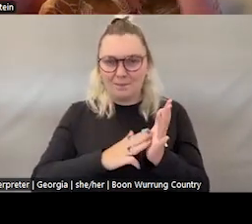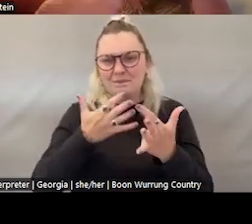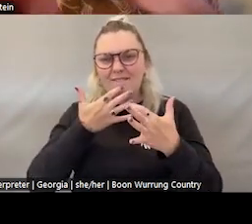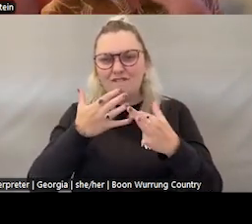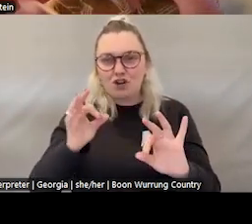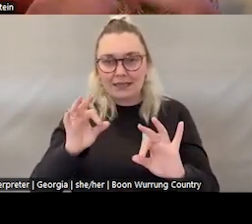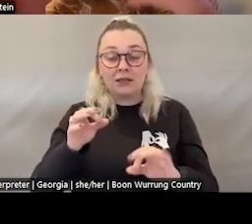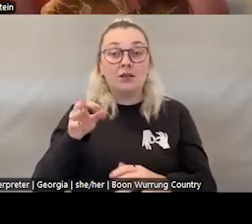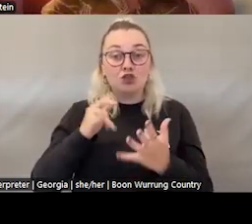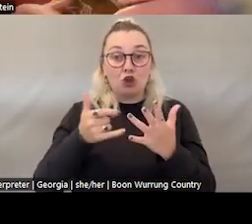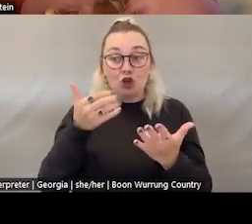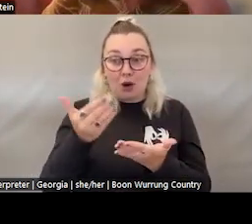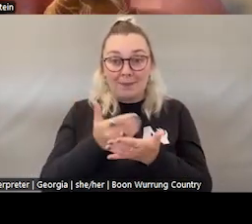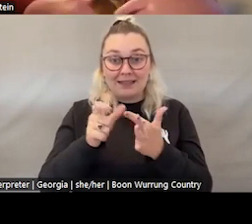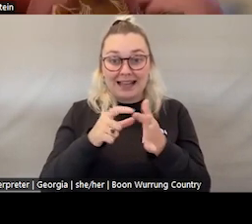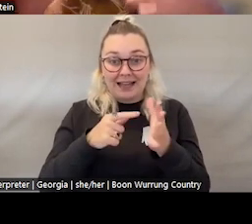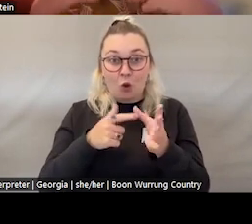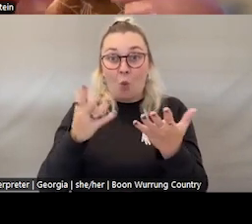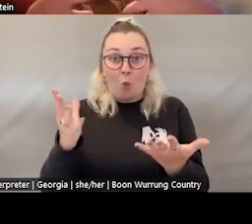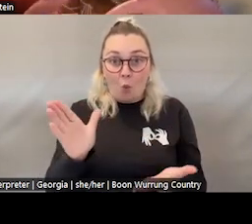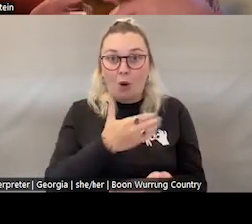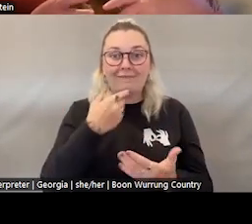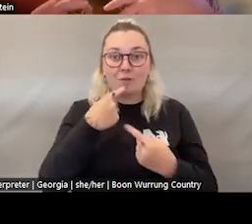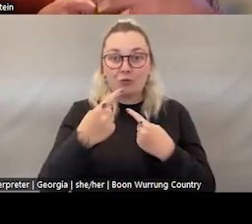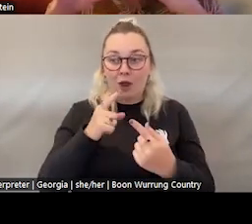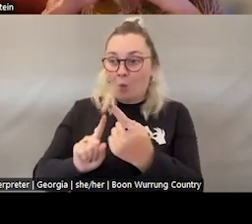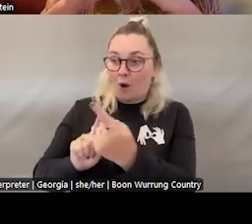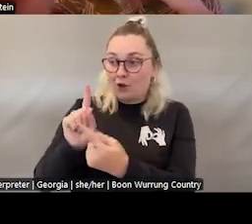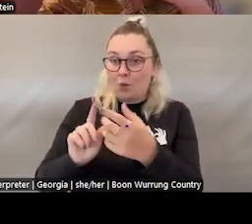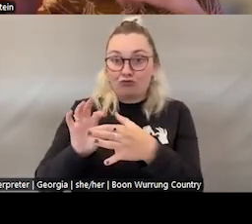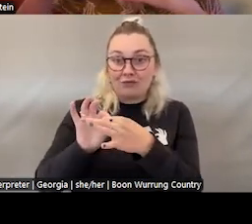keeping and using that information about one-on-one relationships with the mighty